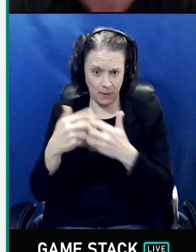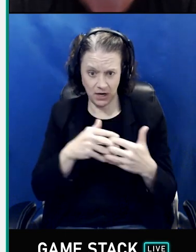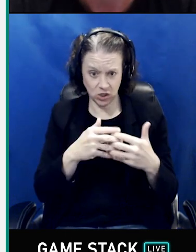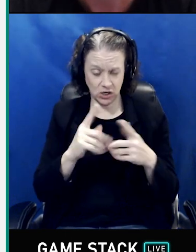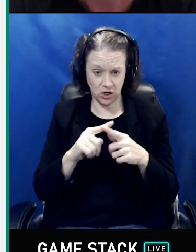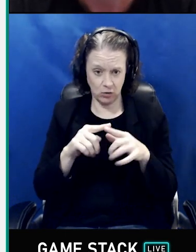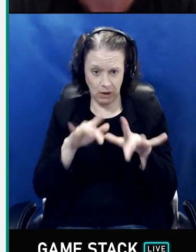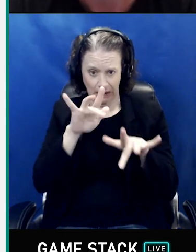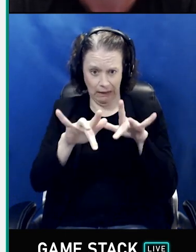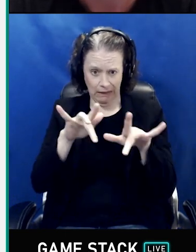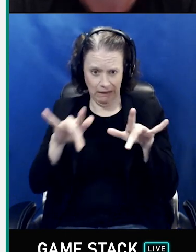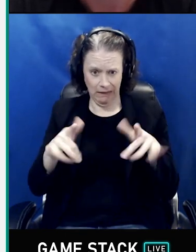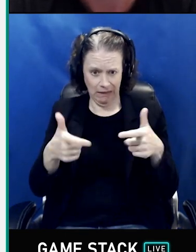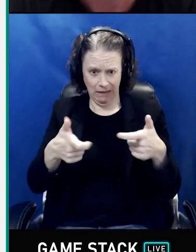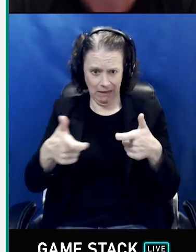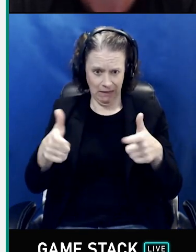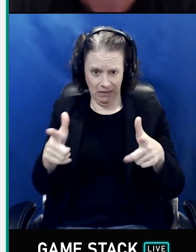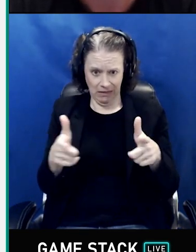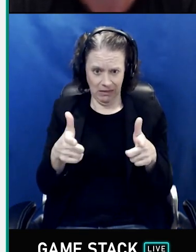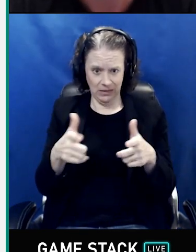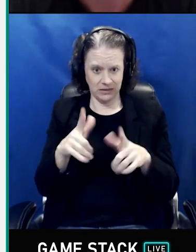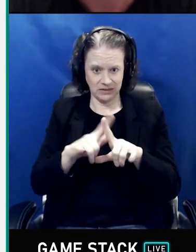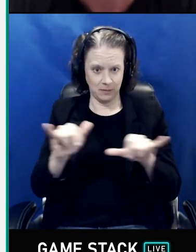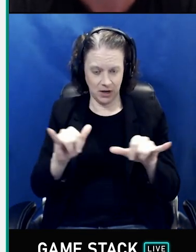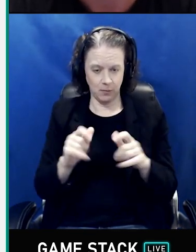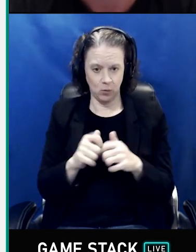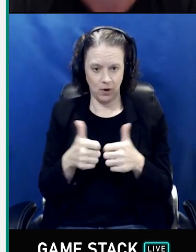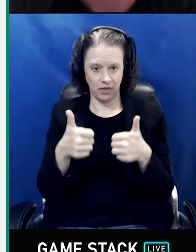concurrently and individually, with both the thumbs and the fingers.